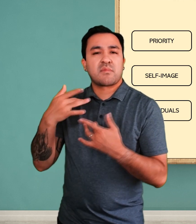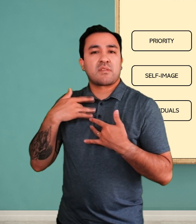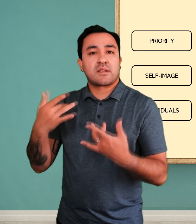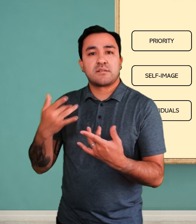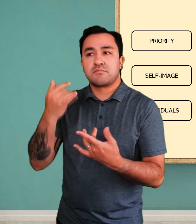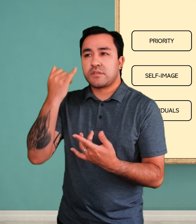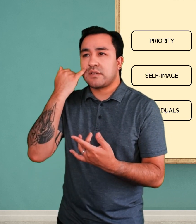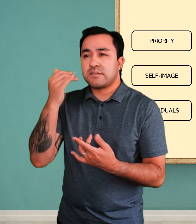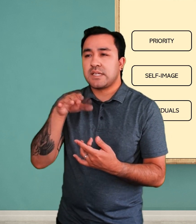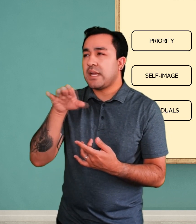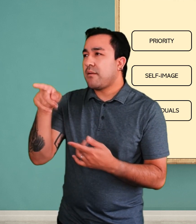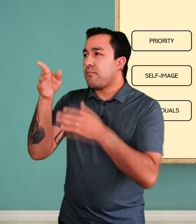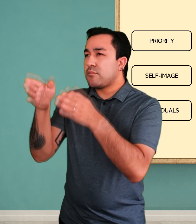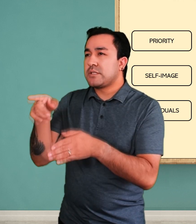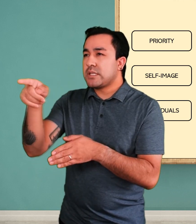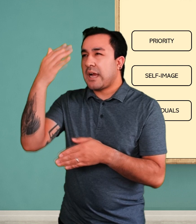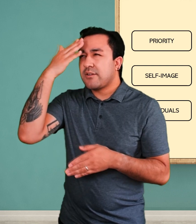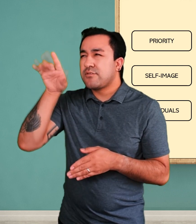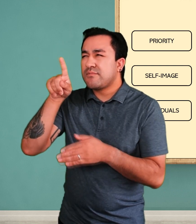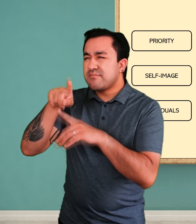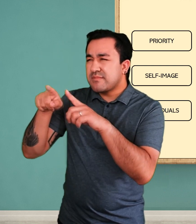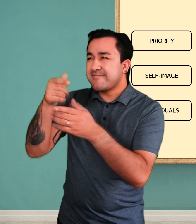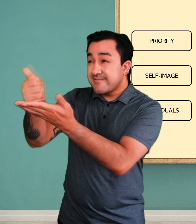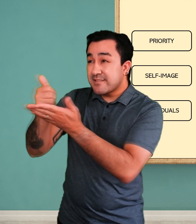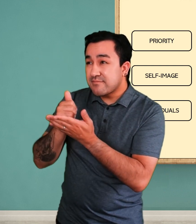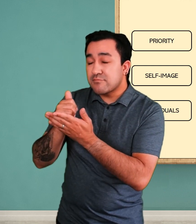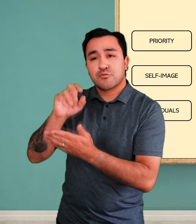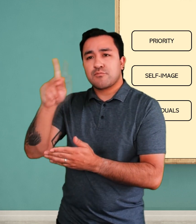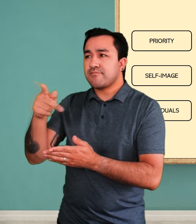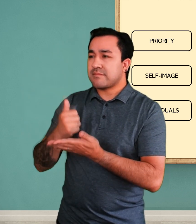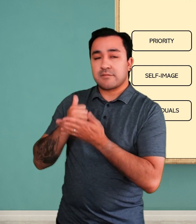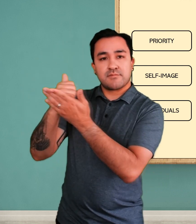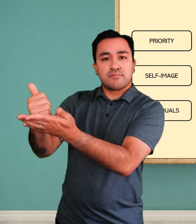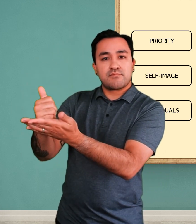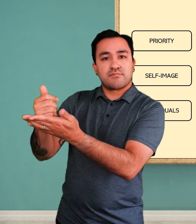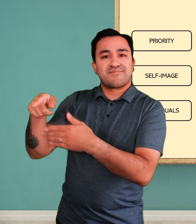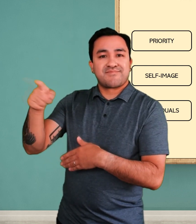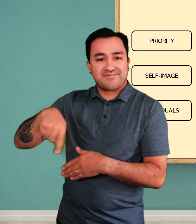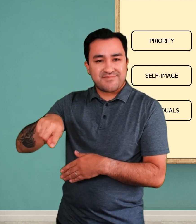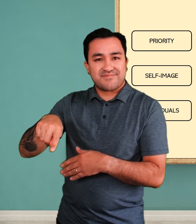to give it. Collectivist cultures have a cultural network where people assist others in need.